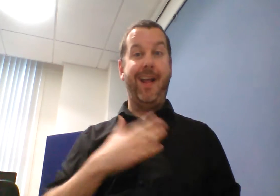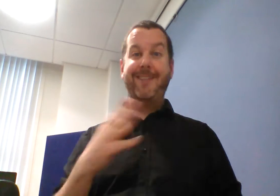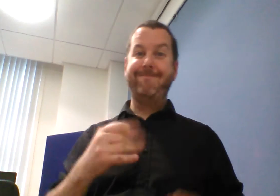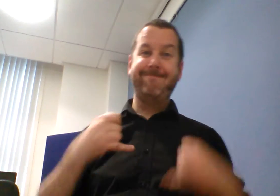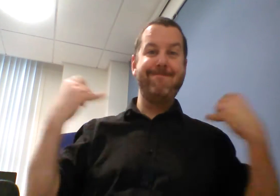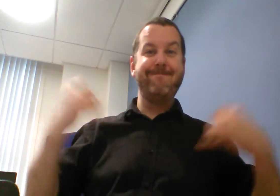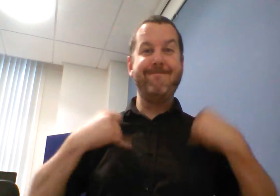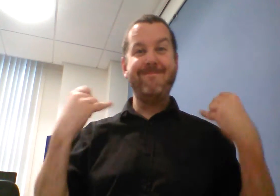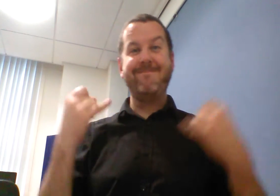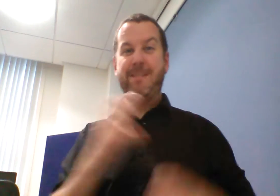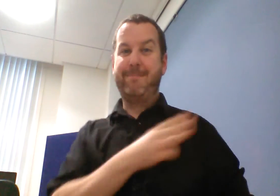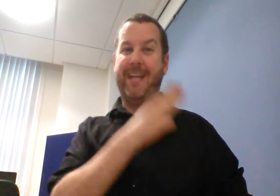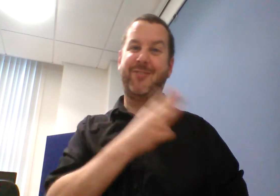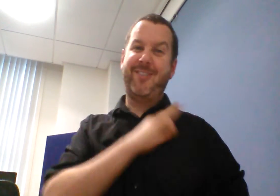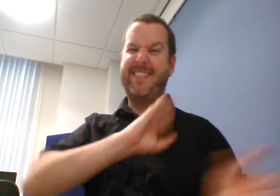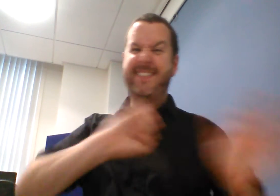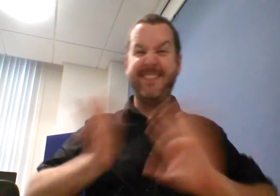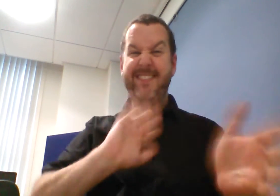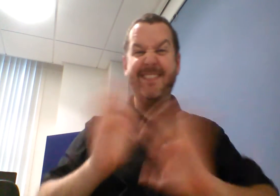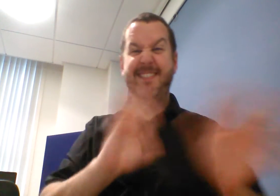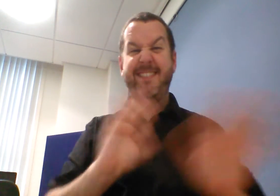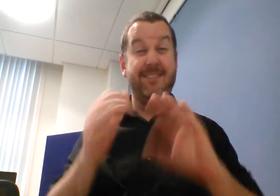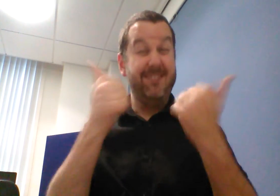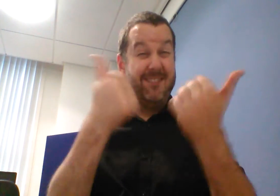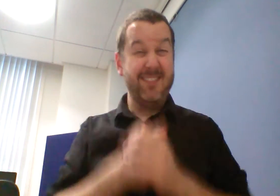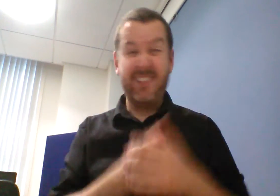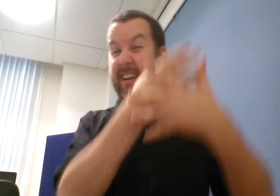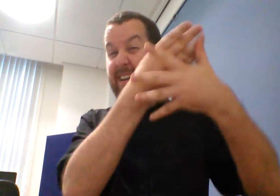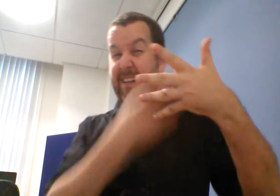For me, it’s enjoyable and pleasurable to use this language when presenting.